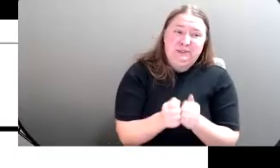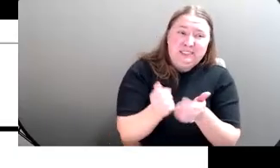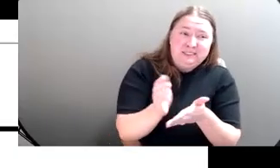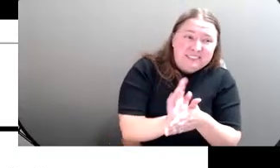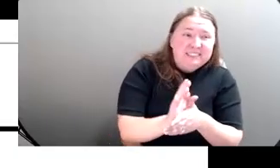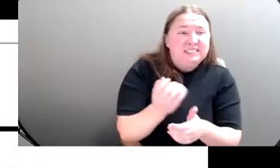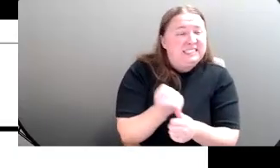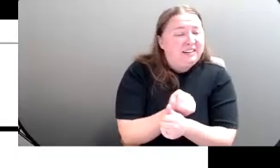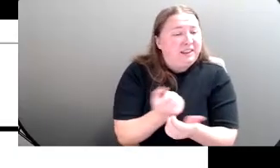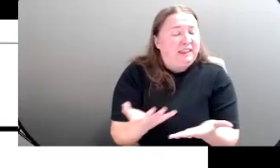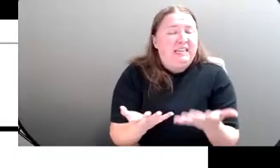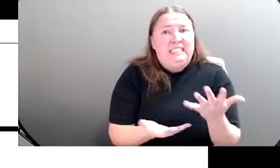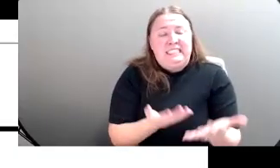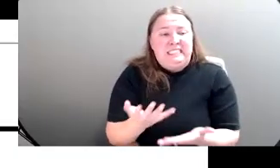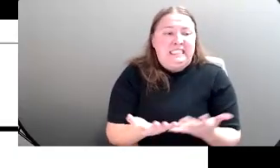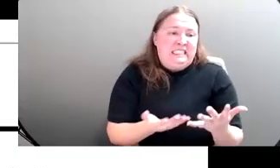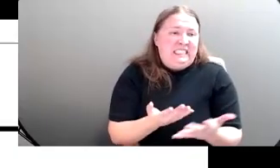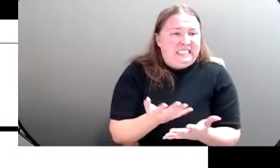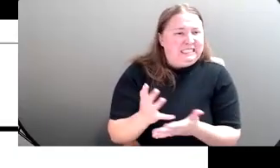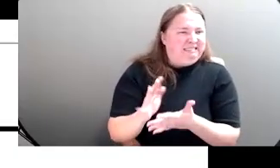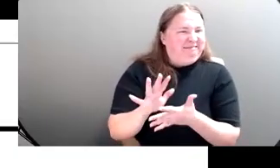It's been a grey area for us and.